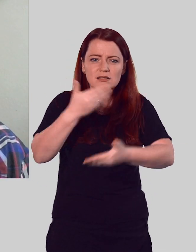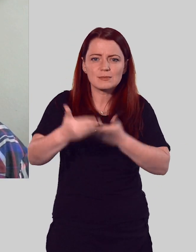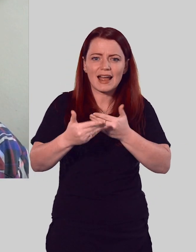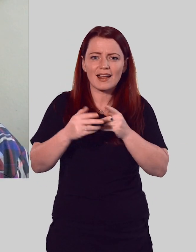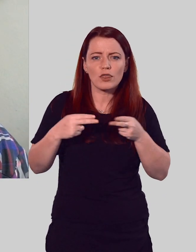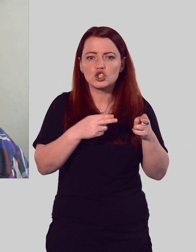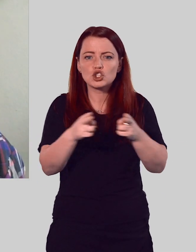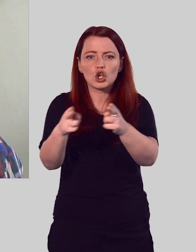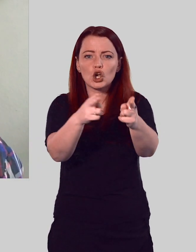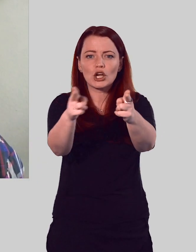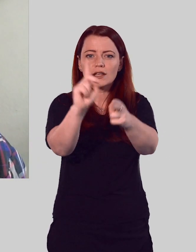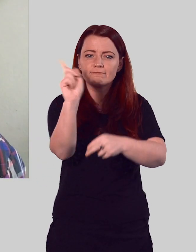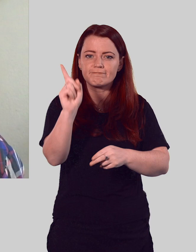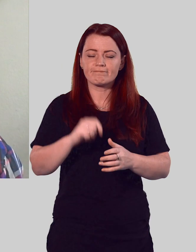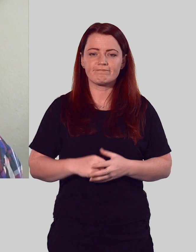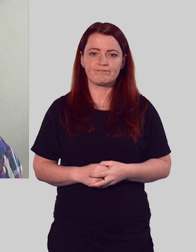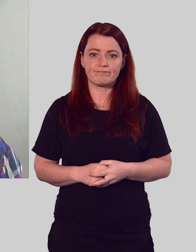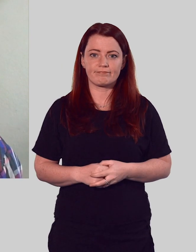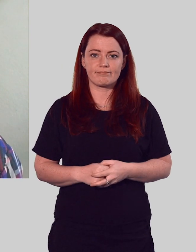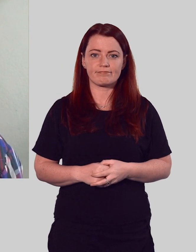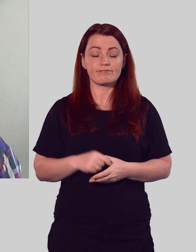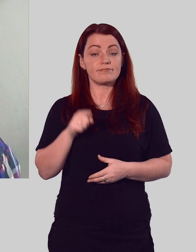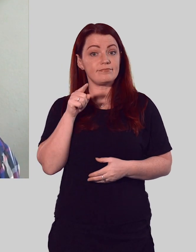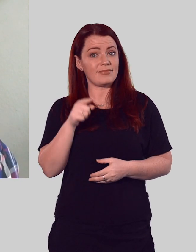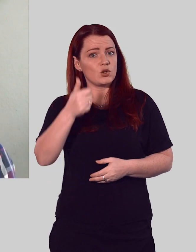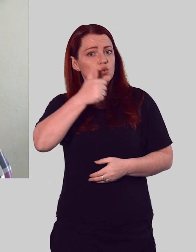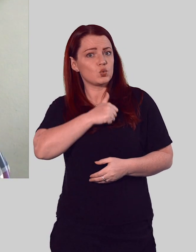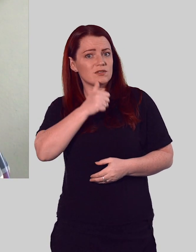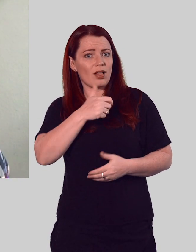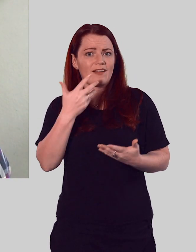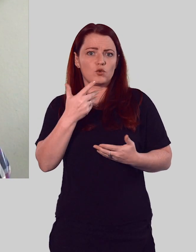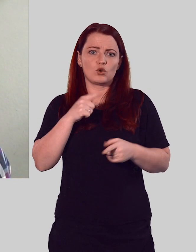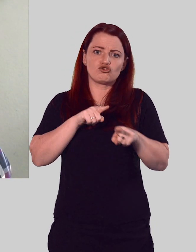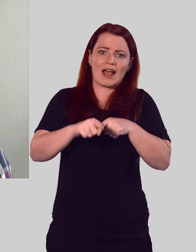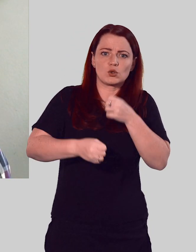This is a very useful thing to do whenever you're trying to describe this kind of work,